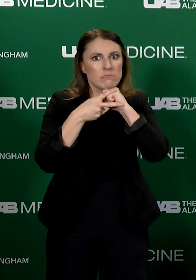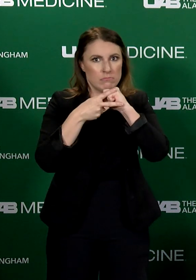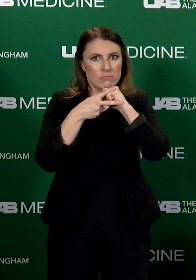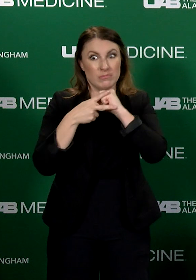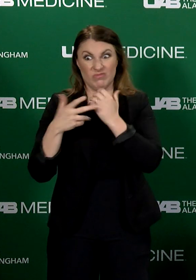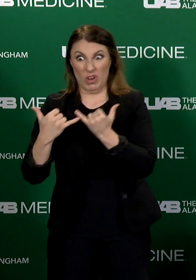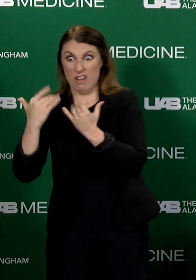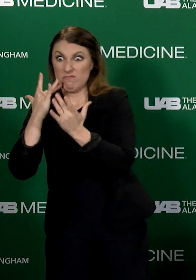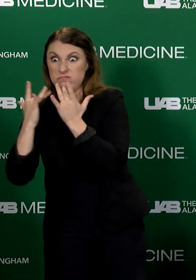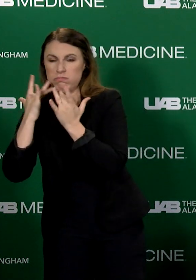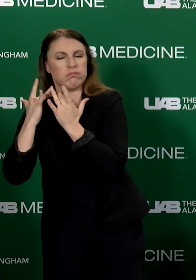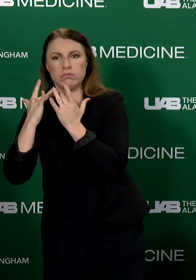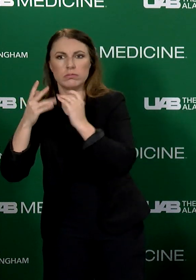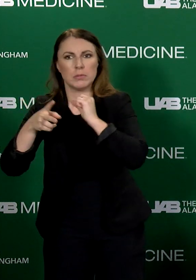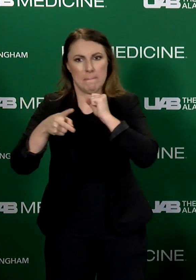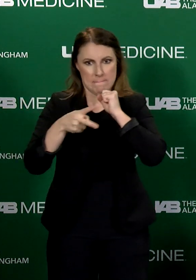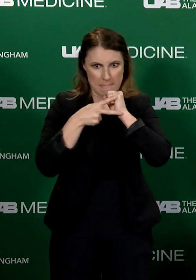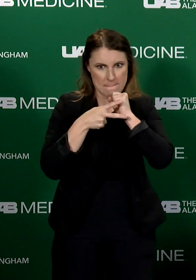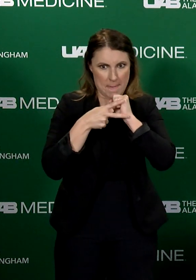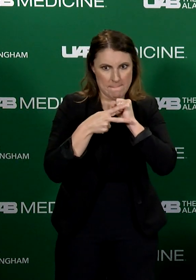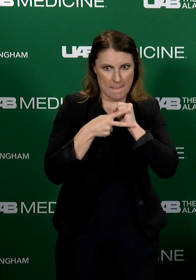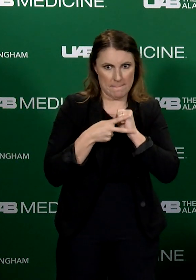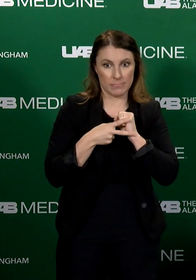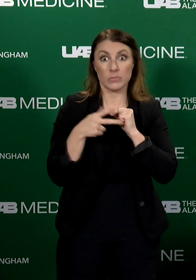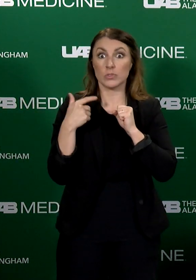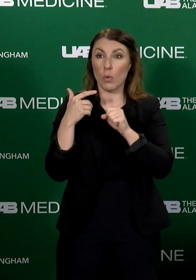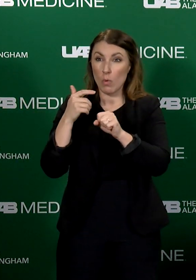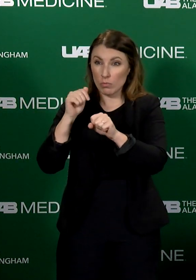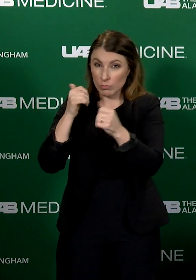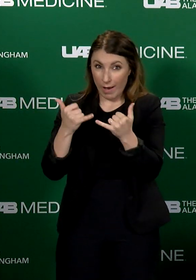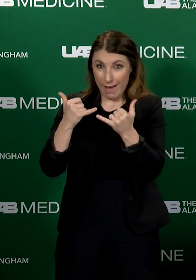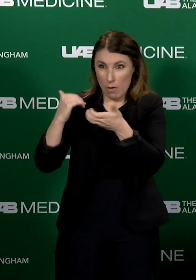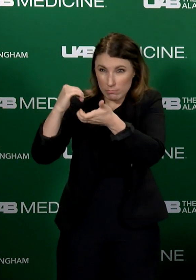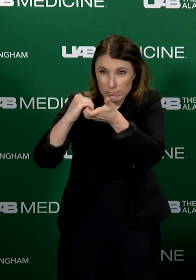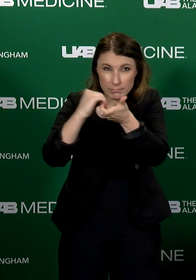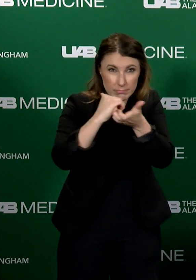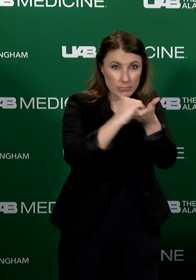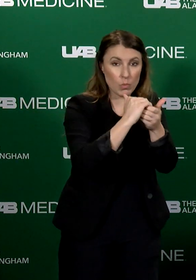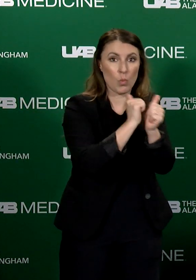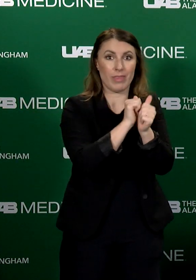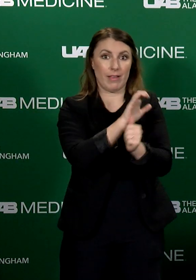with our clinical teams to make sure that we are allotting the appropriate